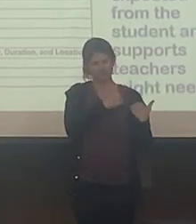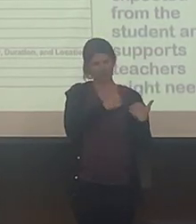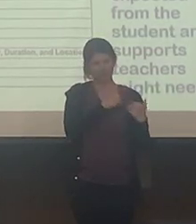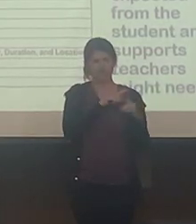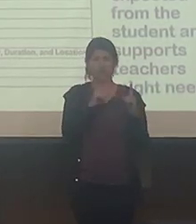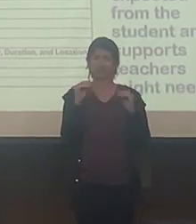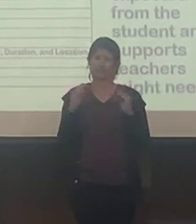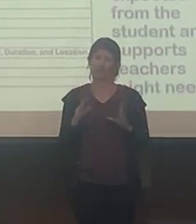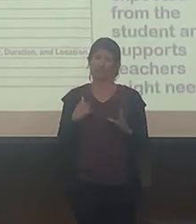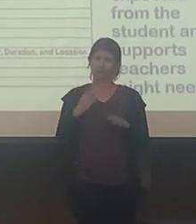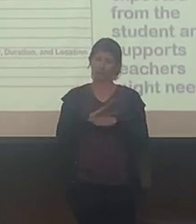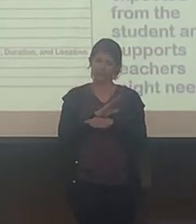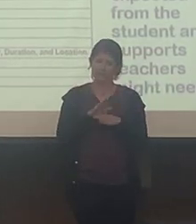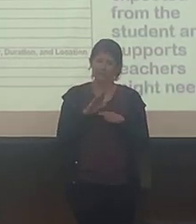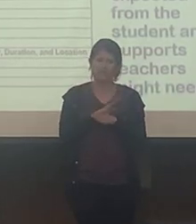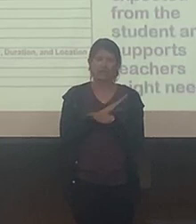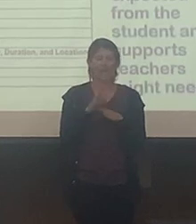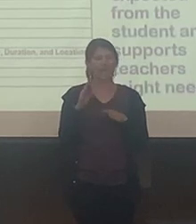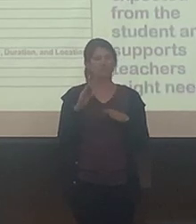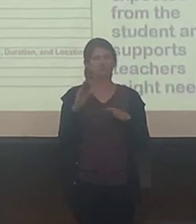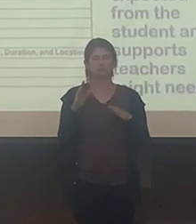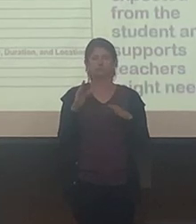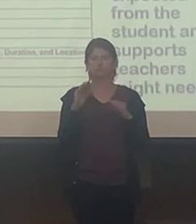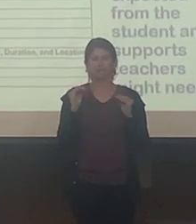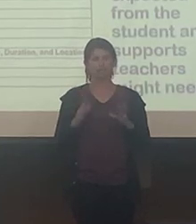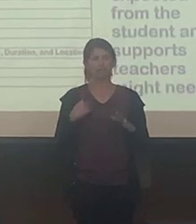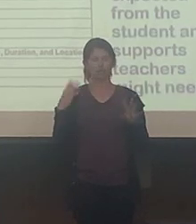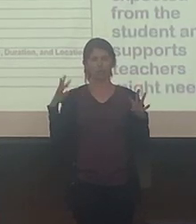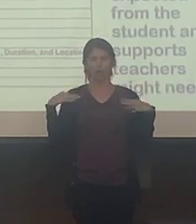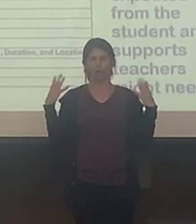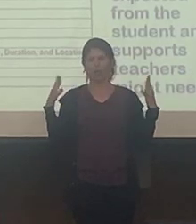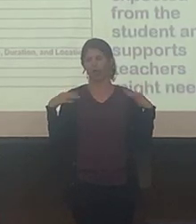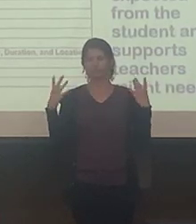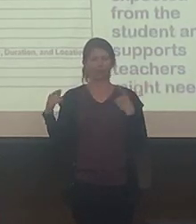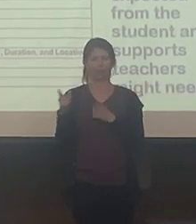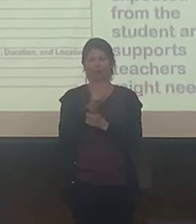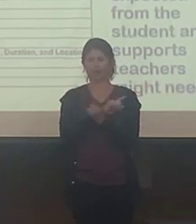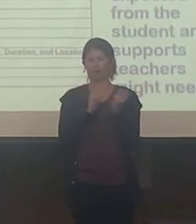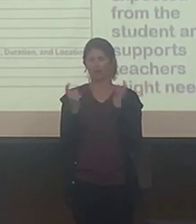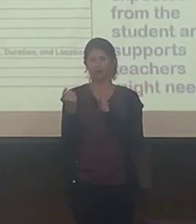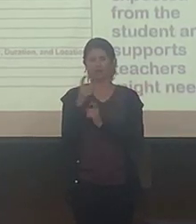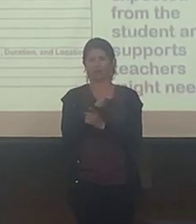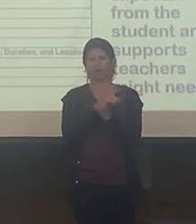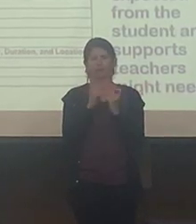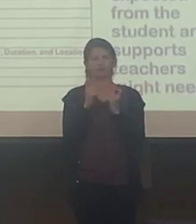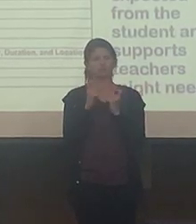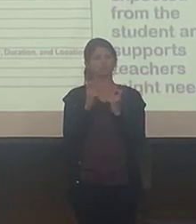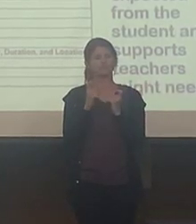very busy and kids are very widely so i would say what is the root cause of that the bonfire was fun